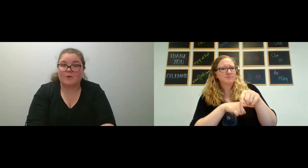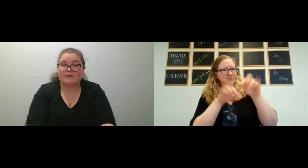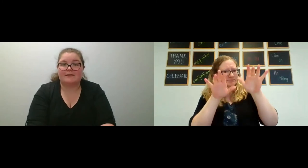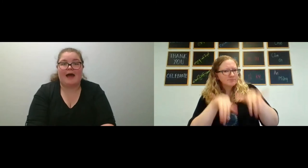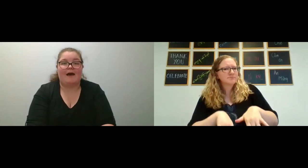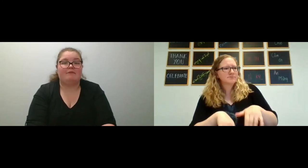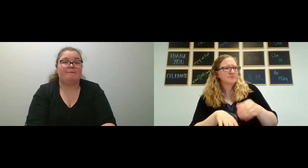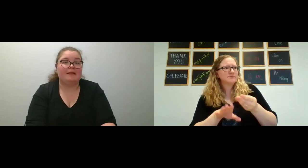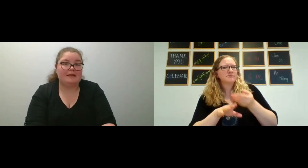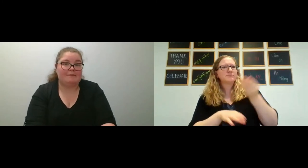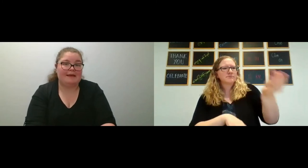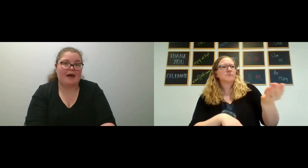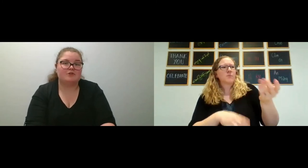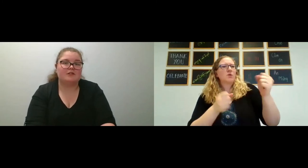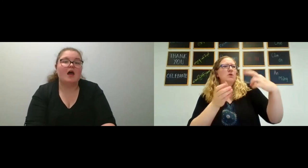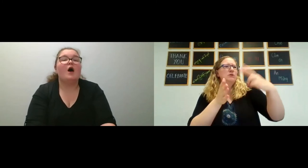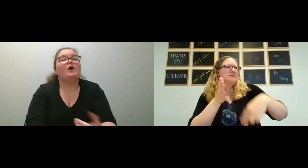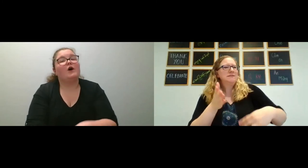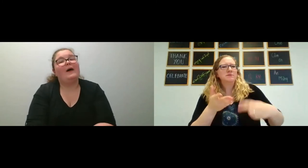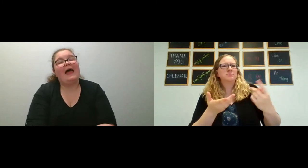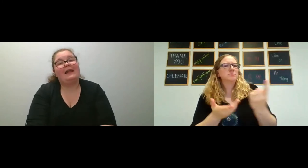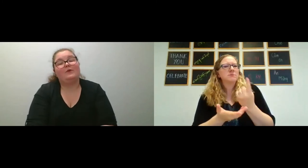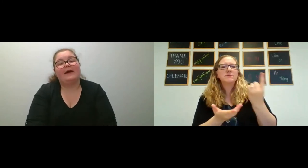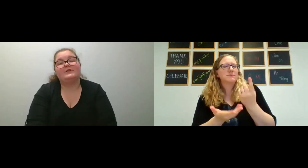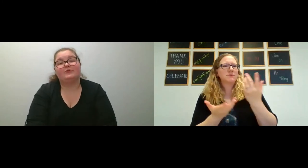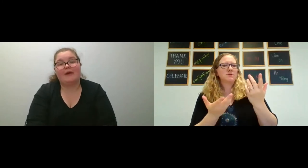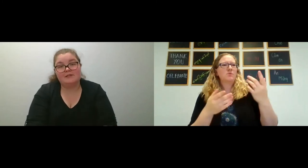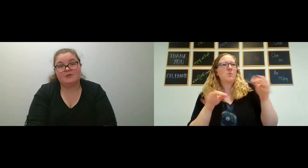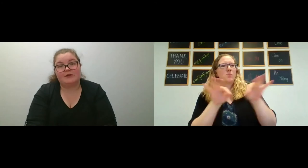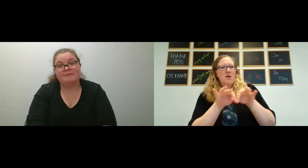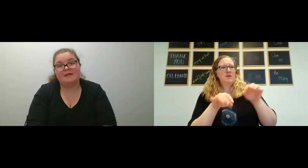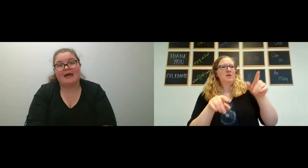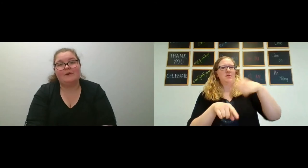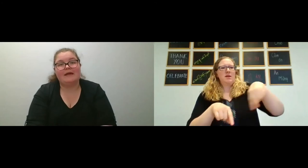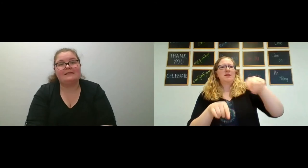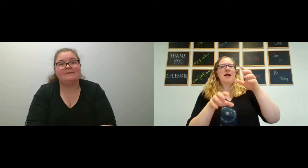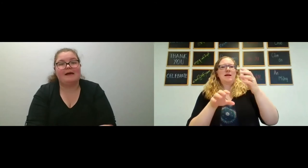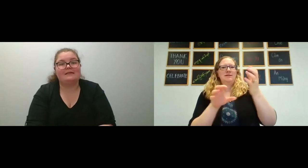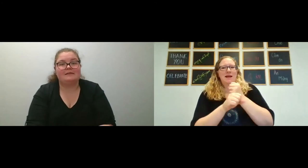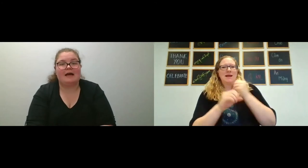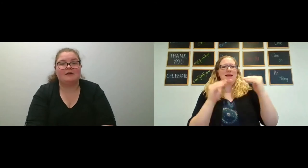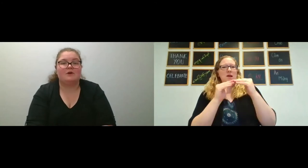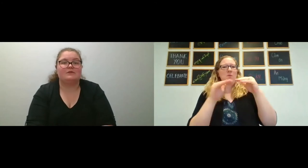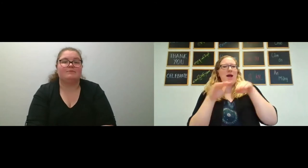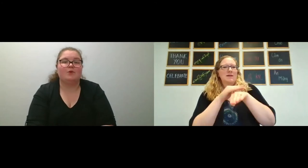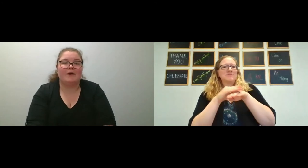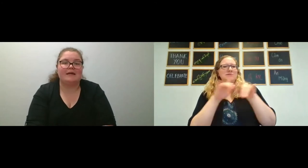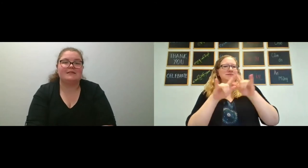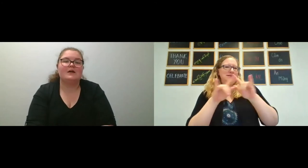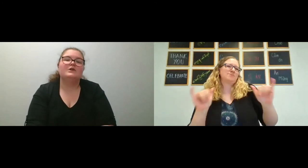or does not have the ability to be captioned, go ahead and write a transcript that you can send out to those employees.